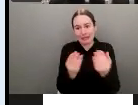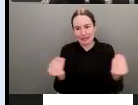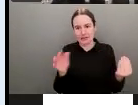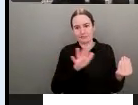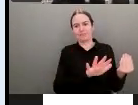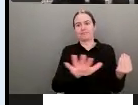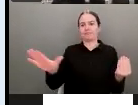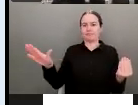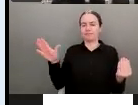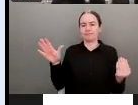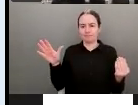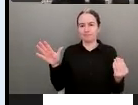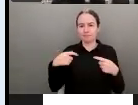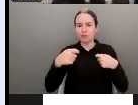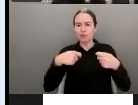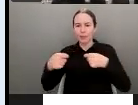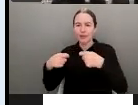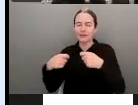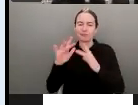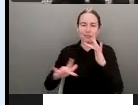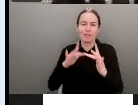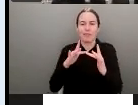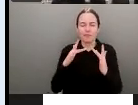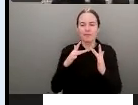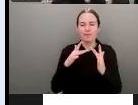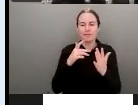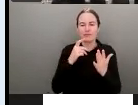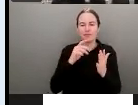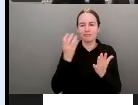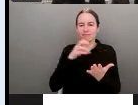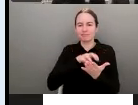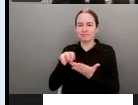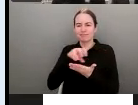e-commerce apps. And many other types as well.